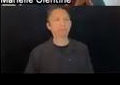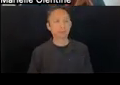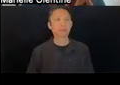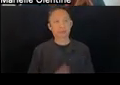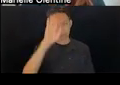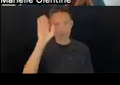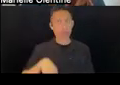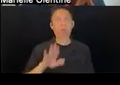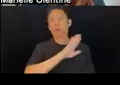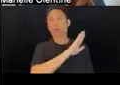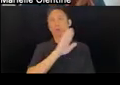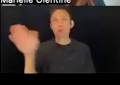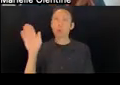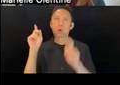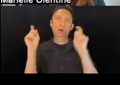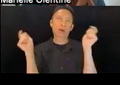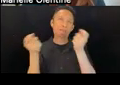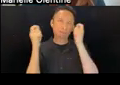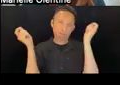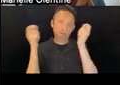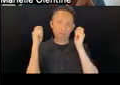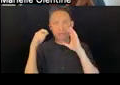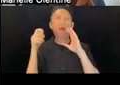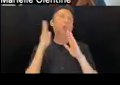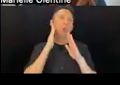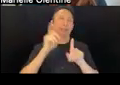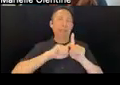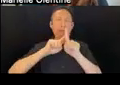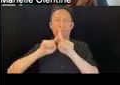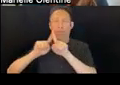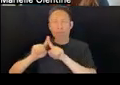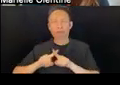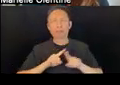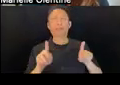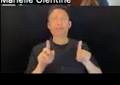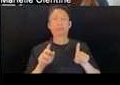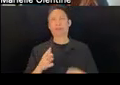portions, and then after workshopping both of those projects, we will have a second Q&A.